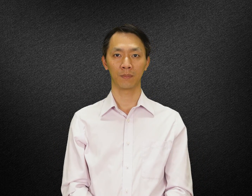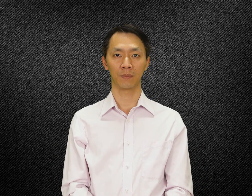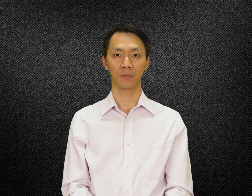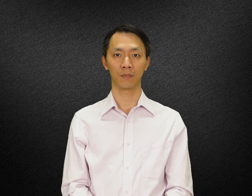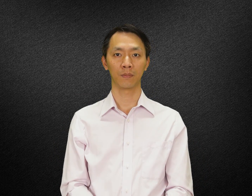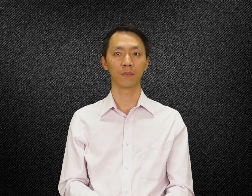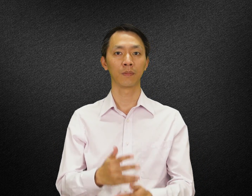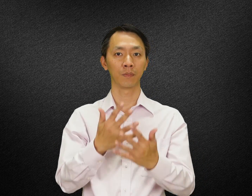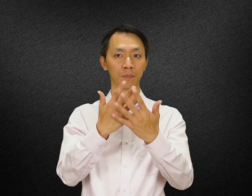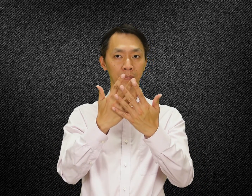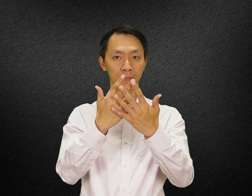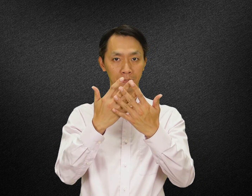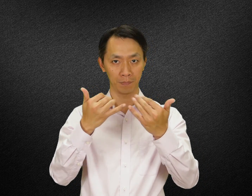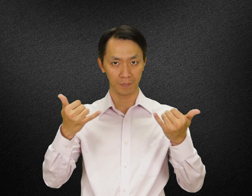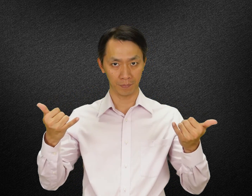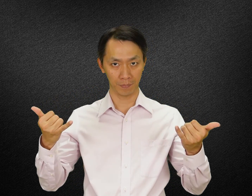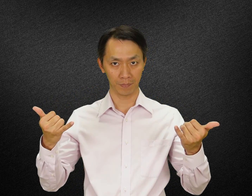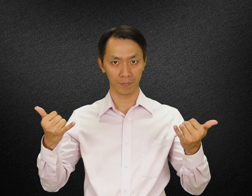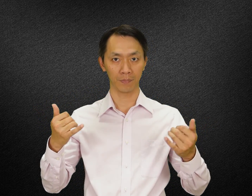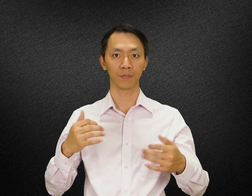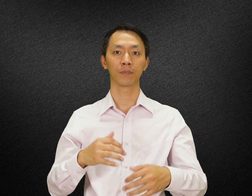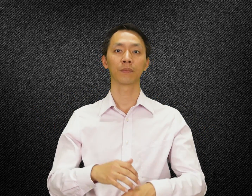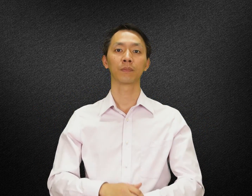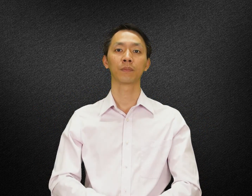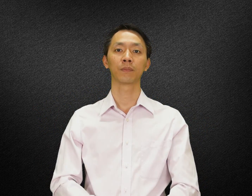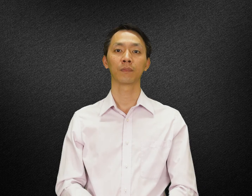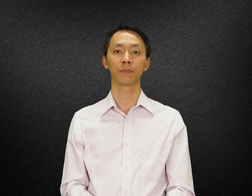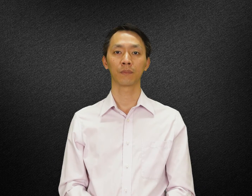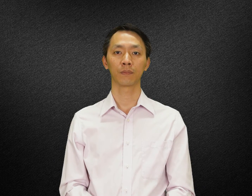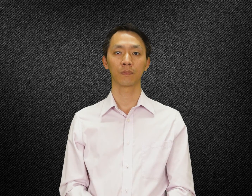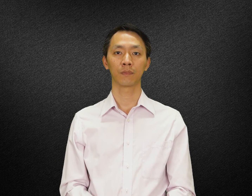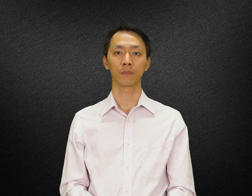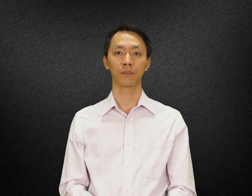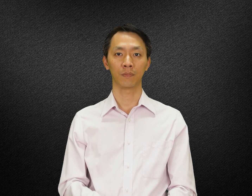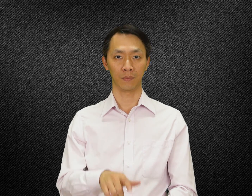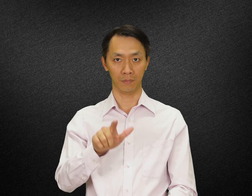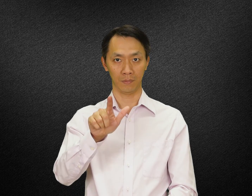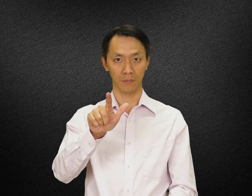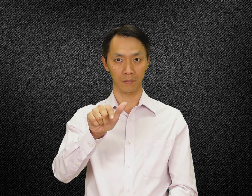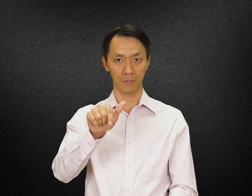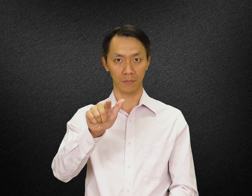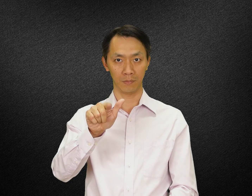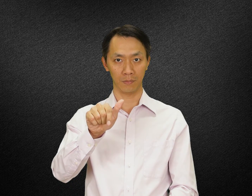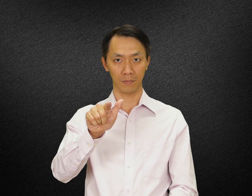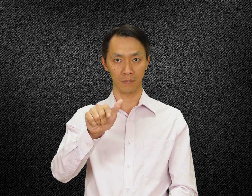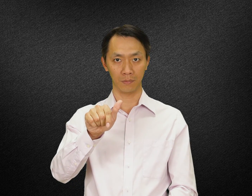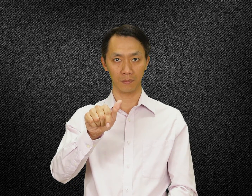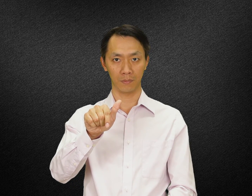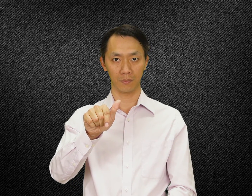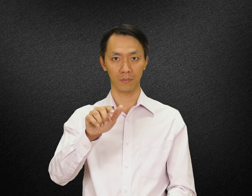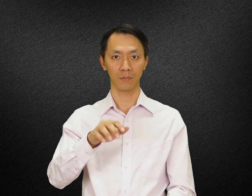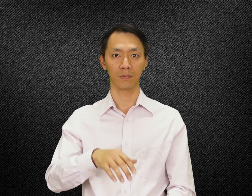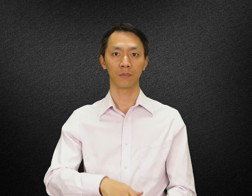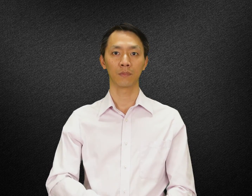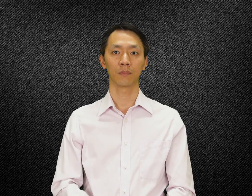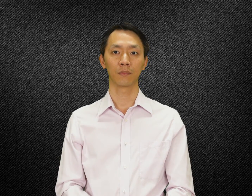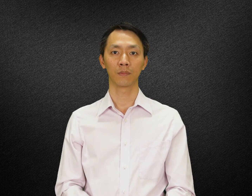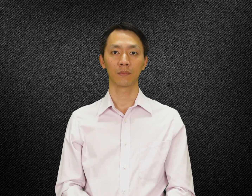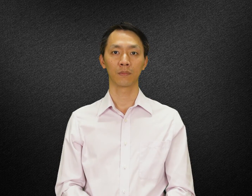student teacher (southern dialect)